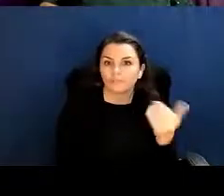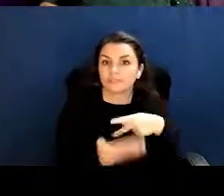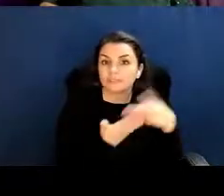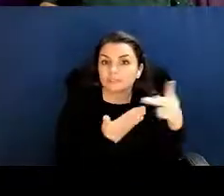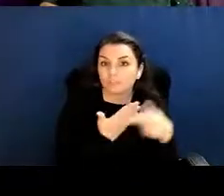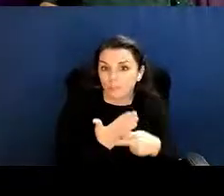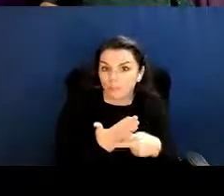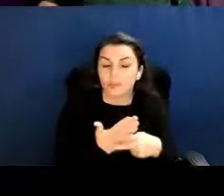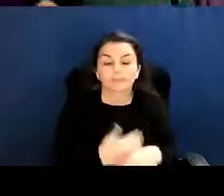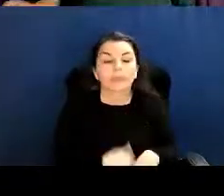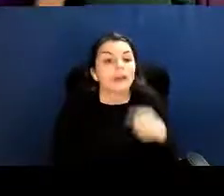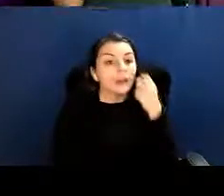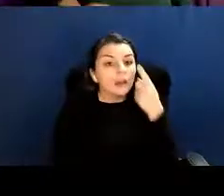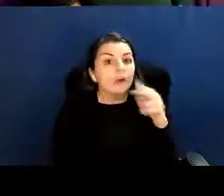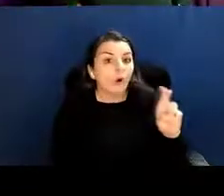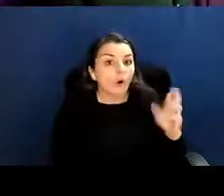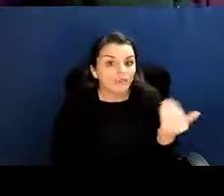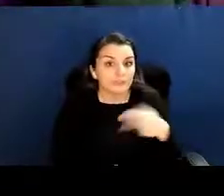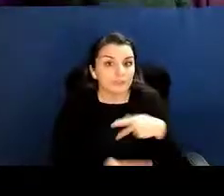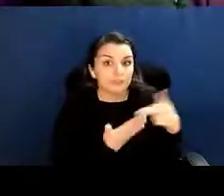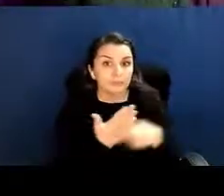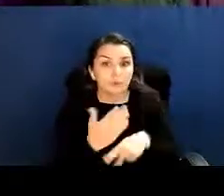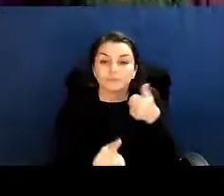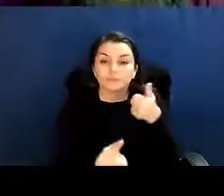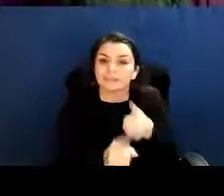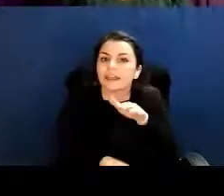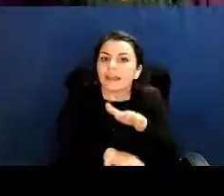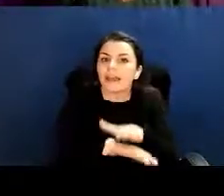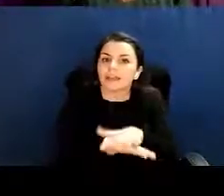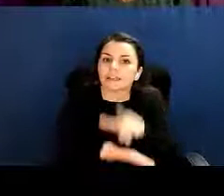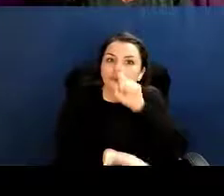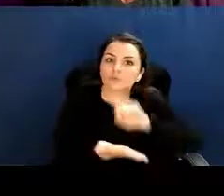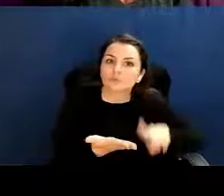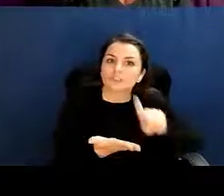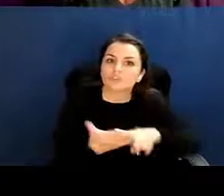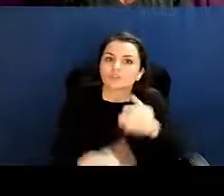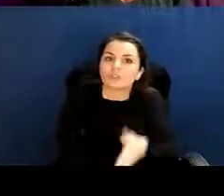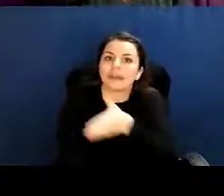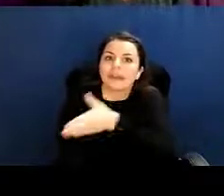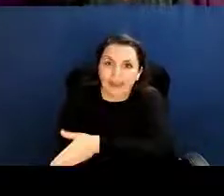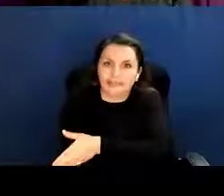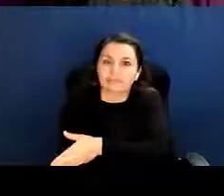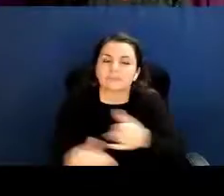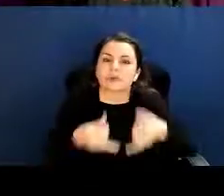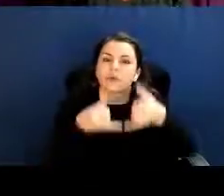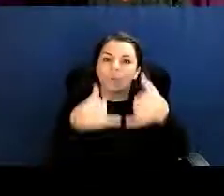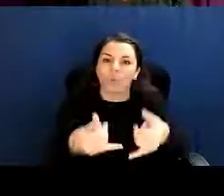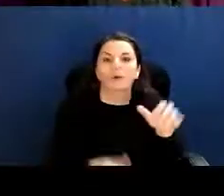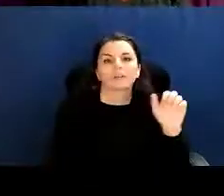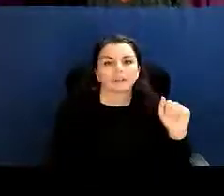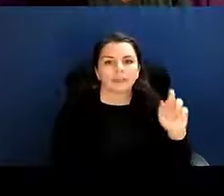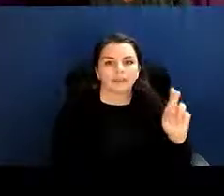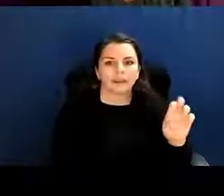The R15 program is the Academic Research Enhancement Award, or AREA, for undergraduate- focused institutions